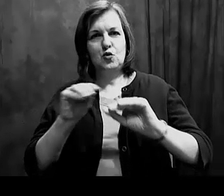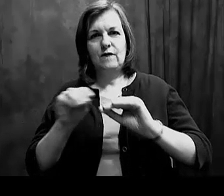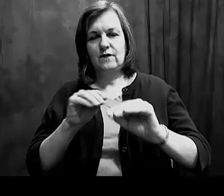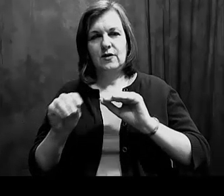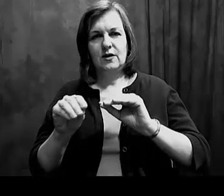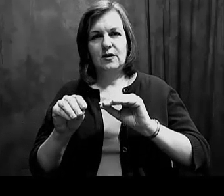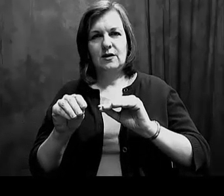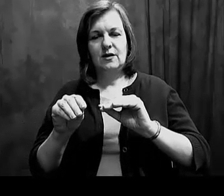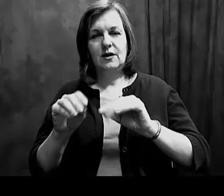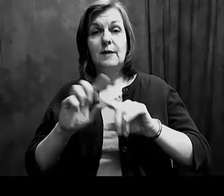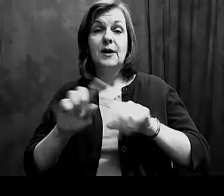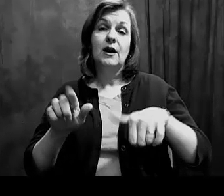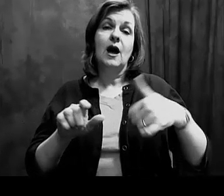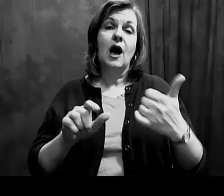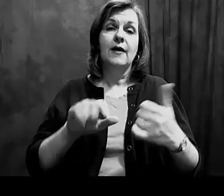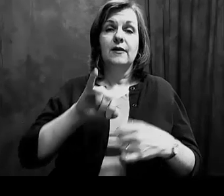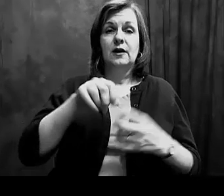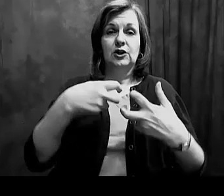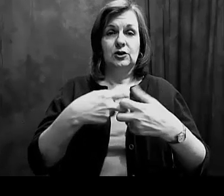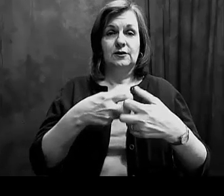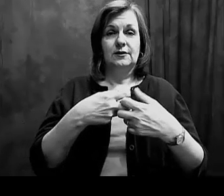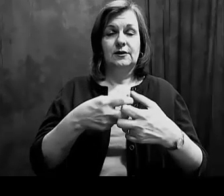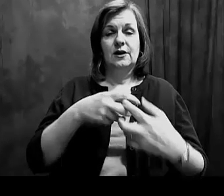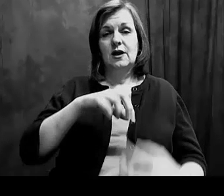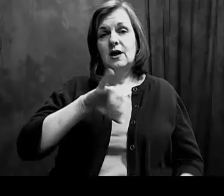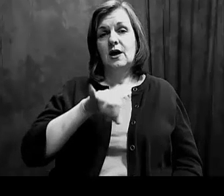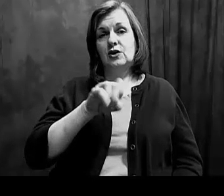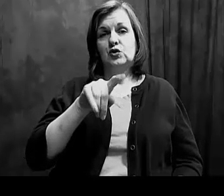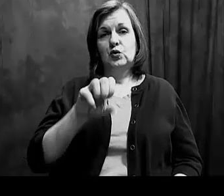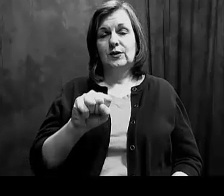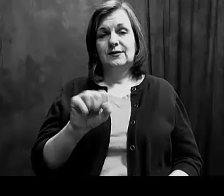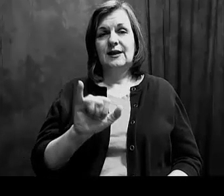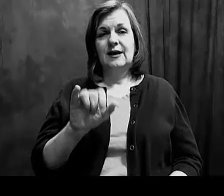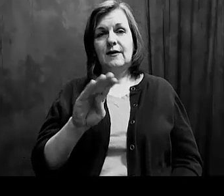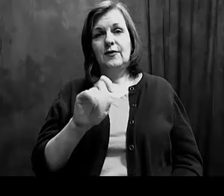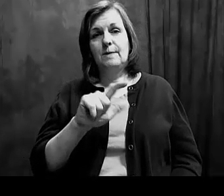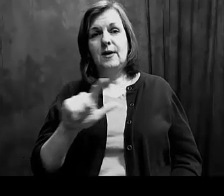the other joints that you're more to two like a ball and socket joint that's going to